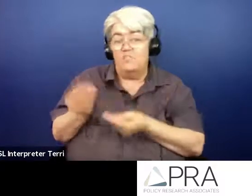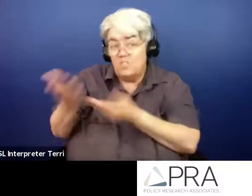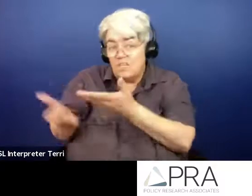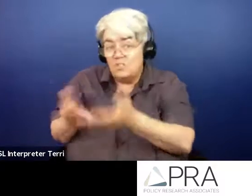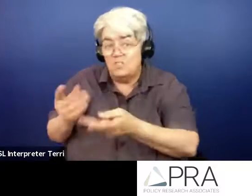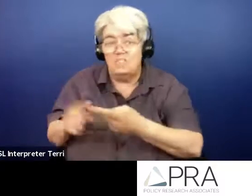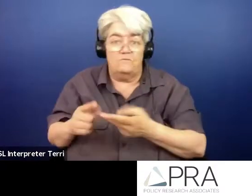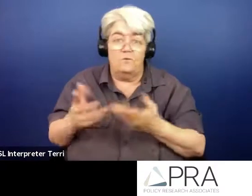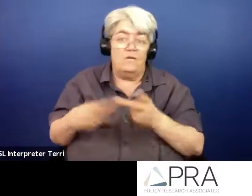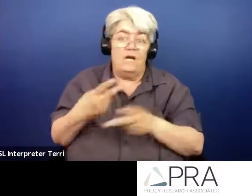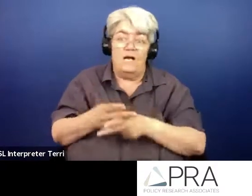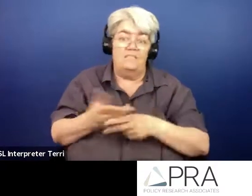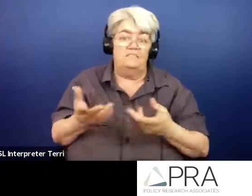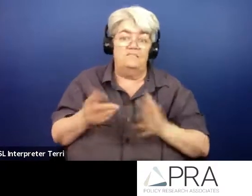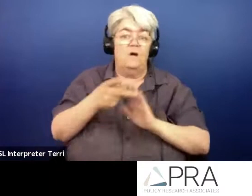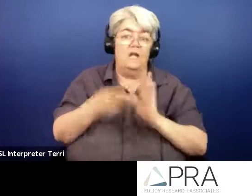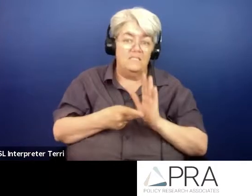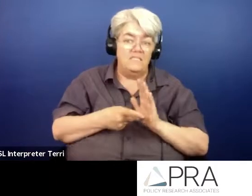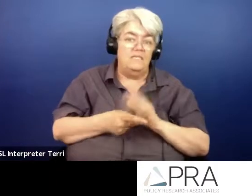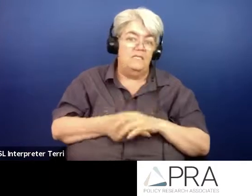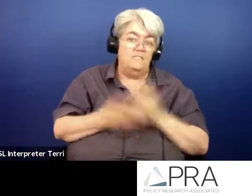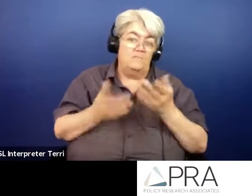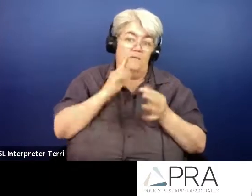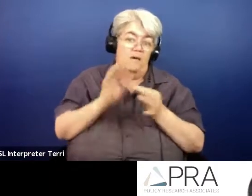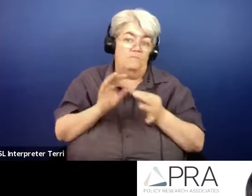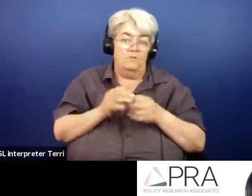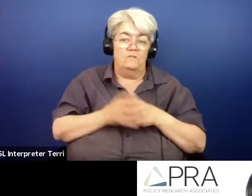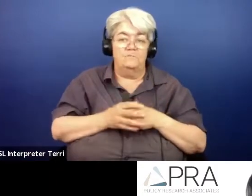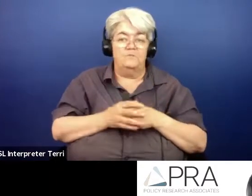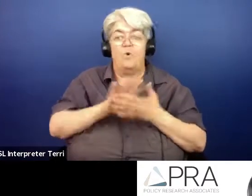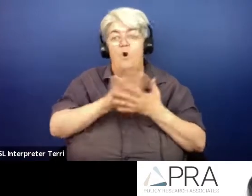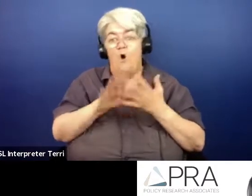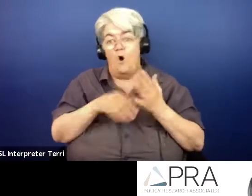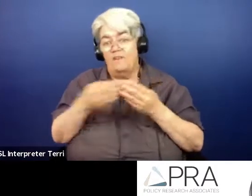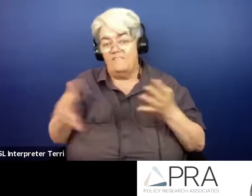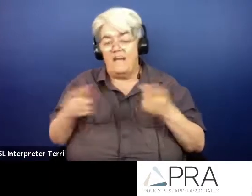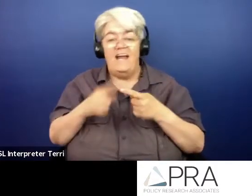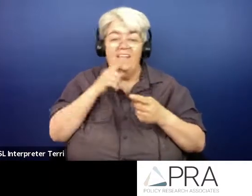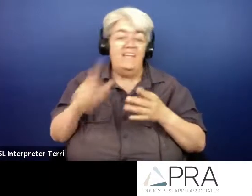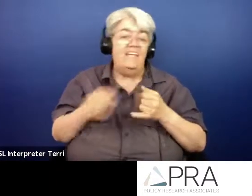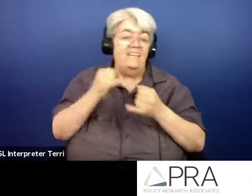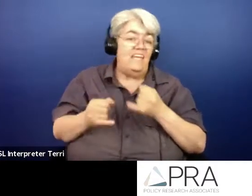kinds of policies might be helpful. All of that kind of stuff. In the end if it fails